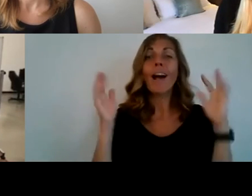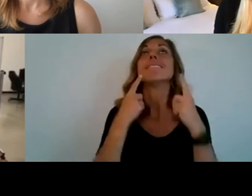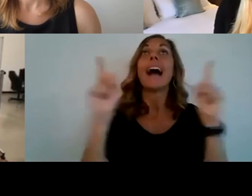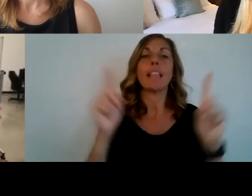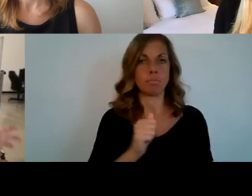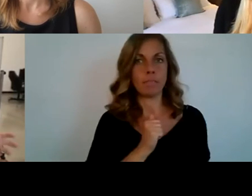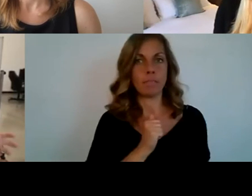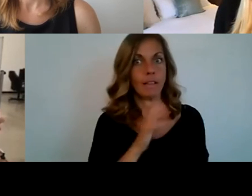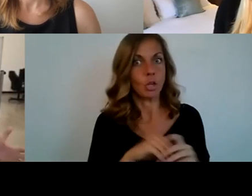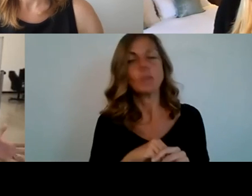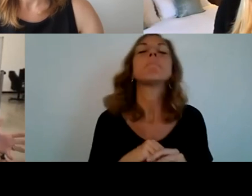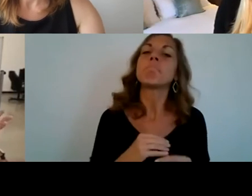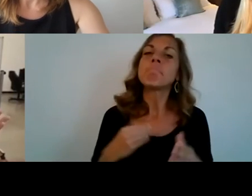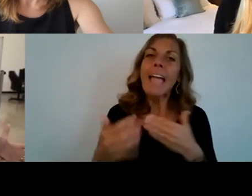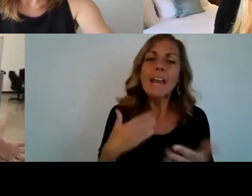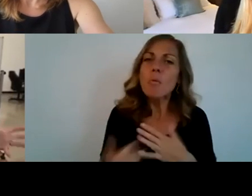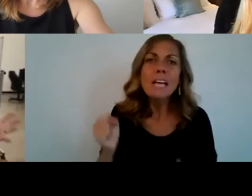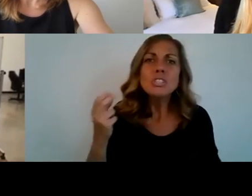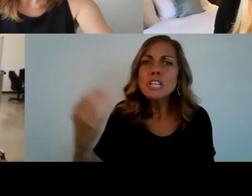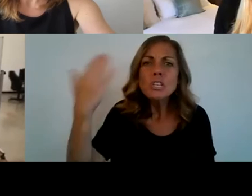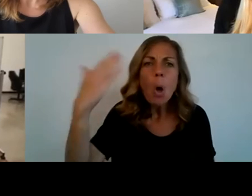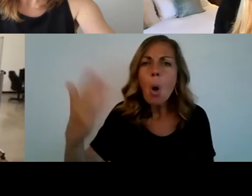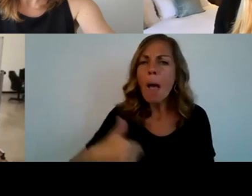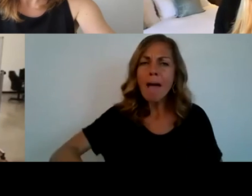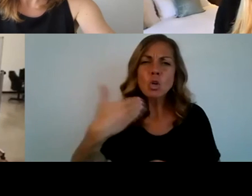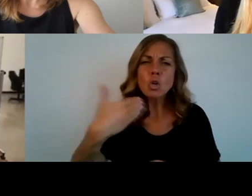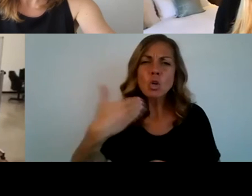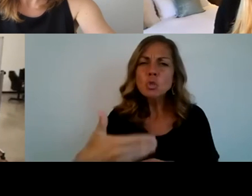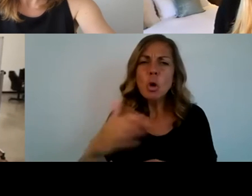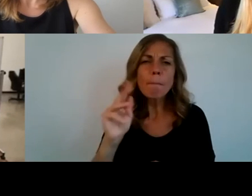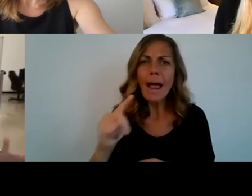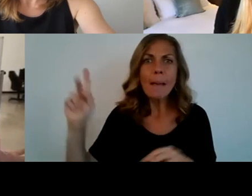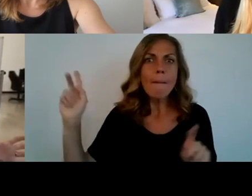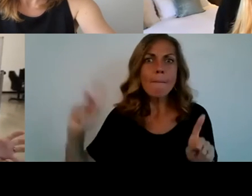She had a brand out of the gate, five stars on Yelp. People flying from across the country